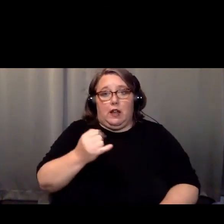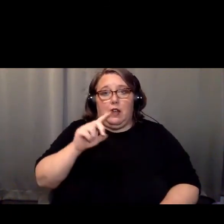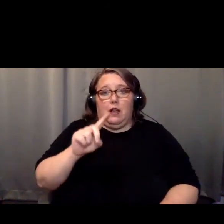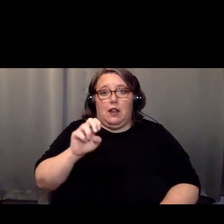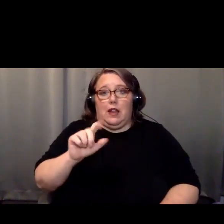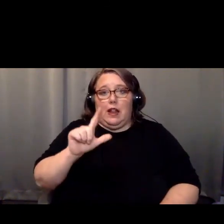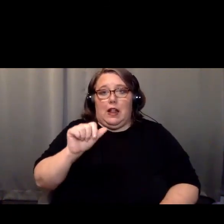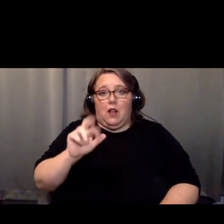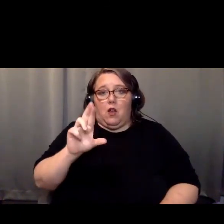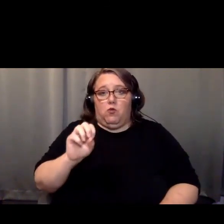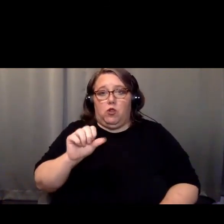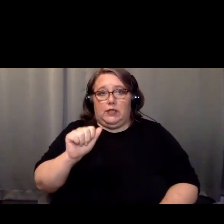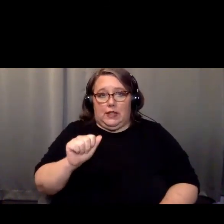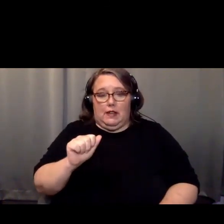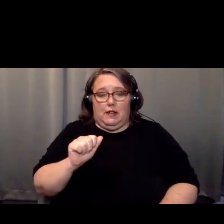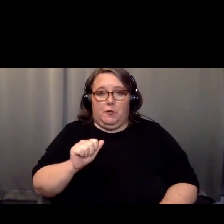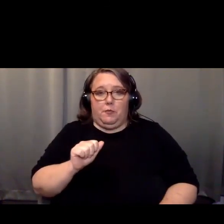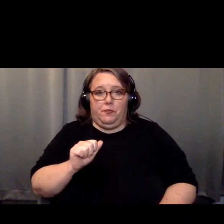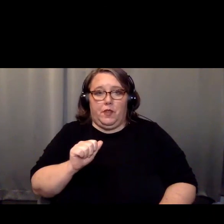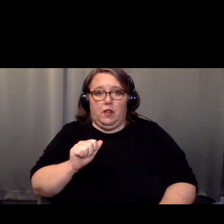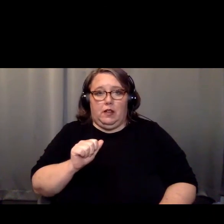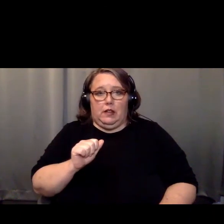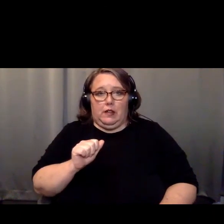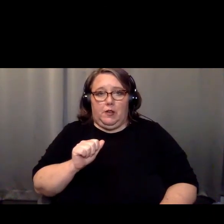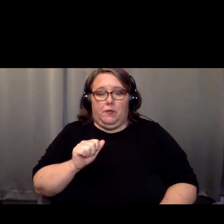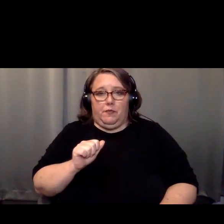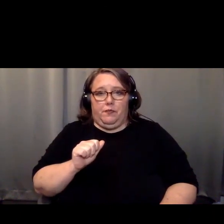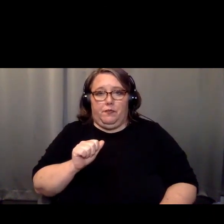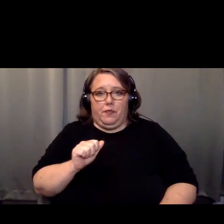D as in dog, E-L-A-R-O-S as in Sam, A @drtx.org.